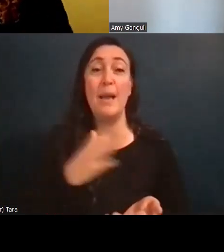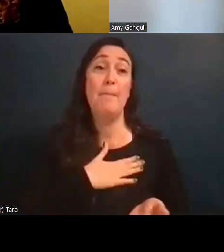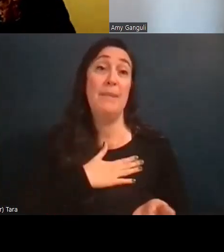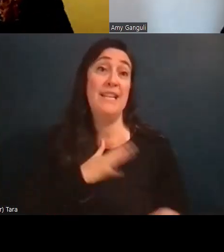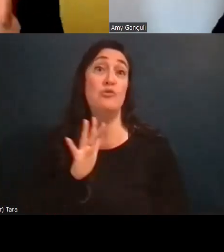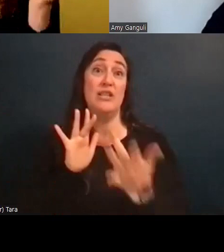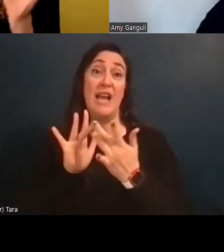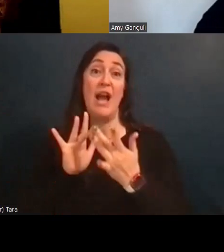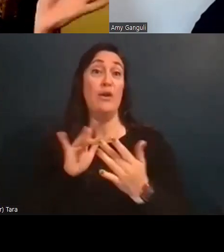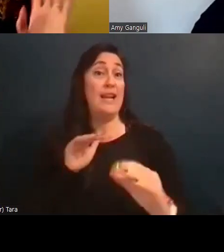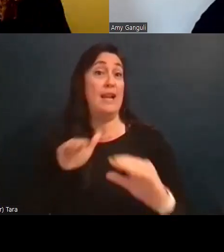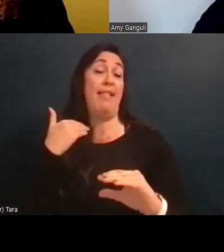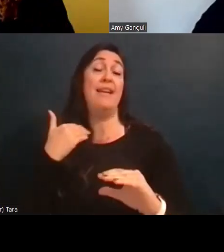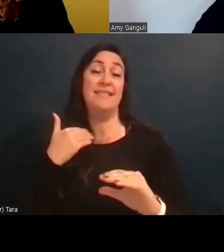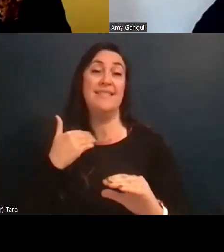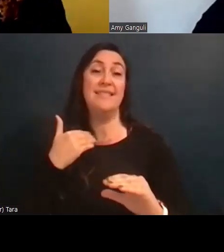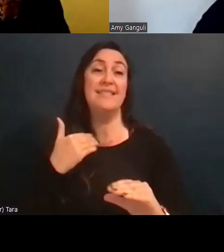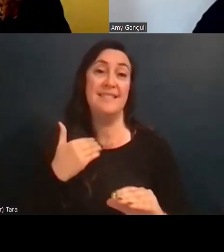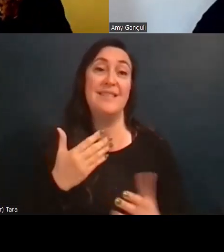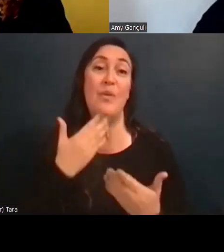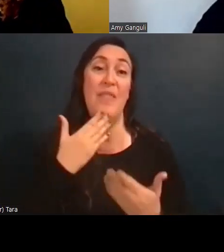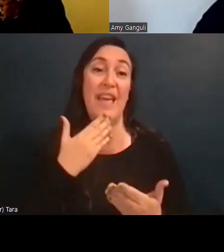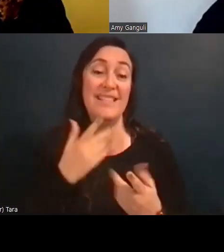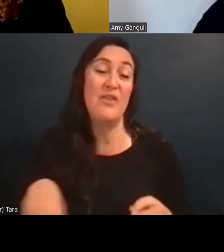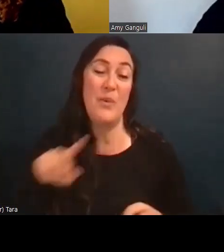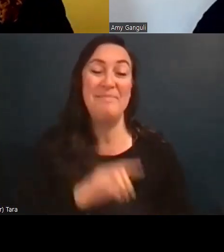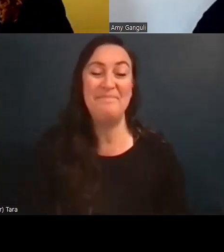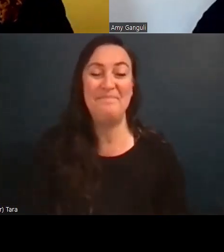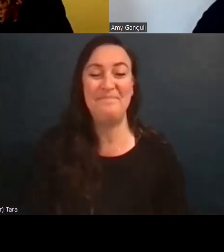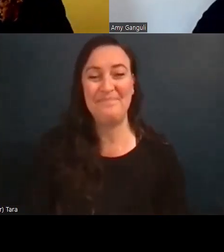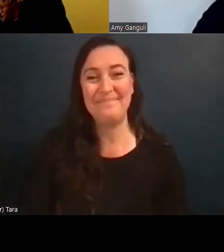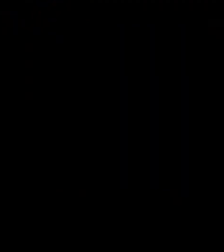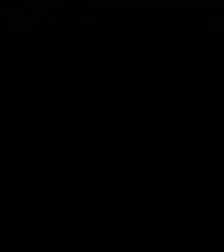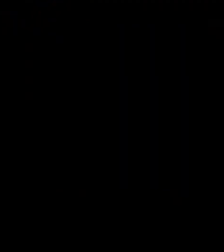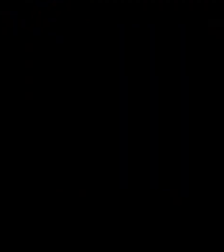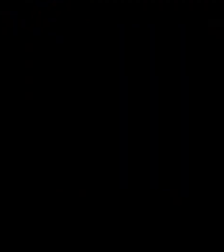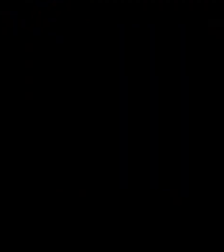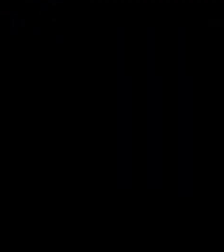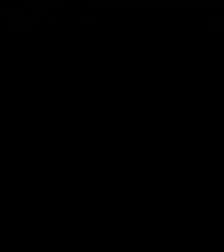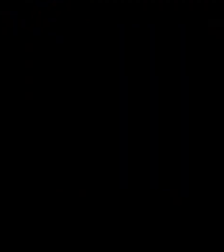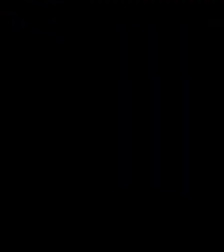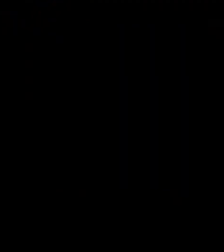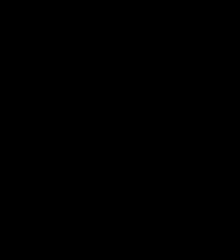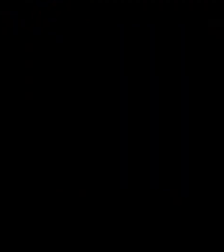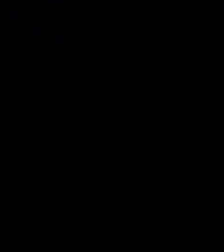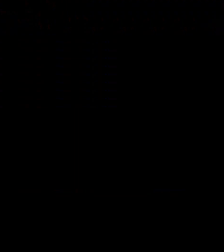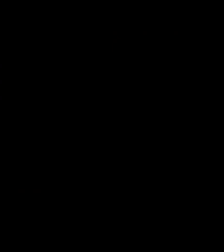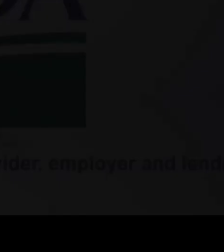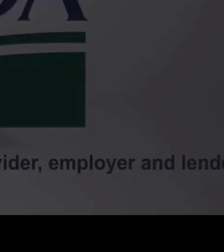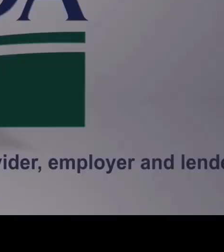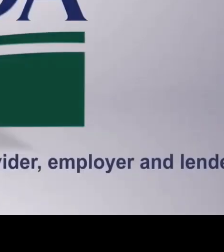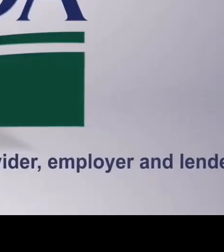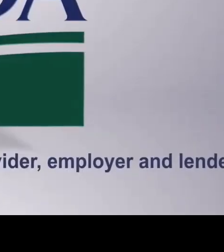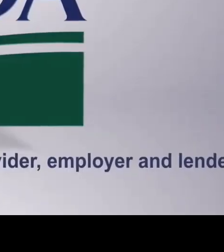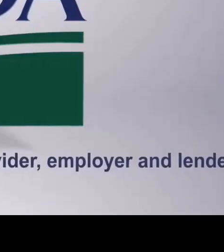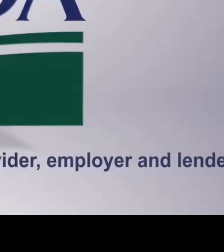So thanks everyone.